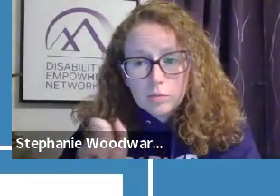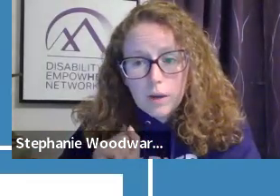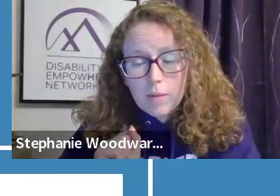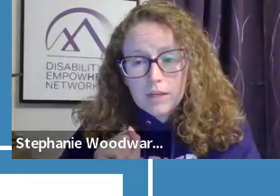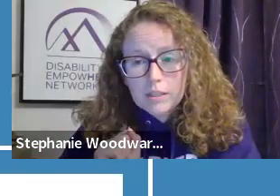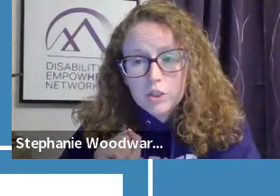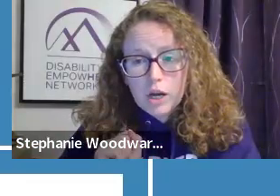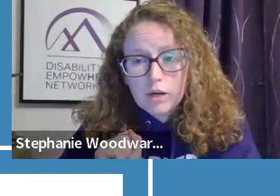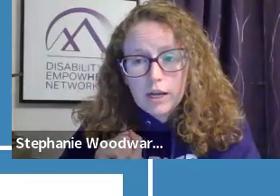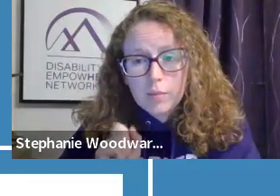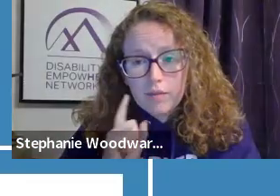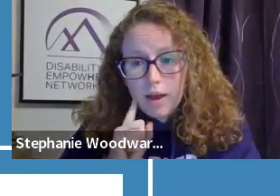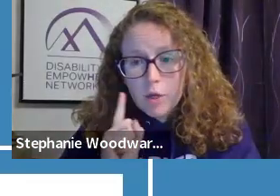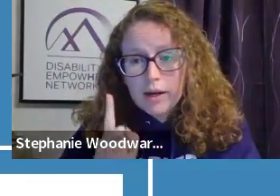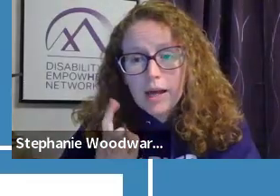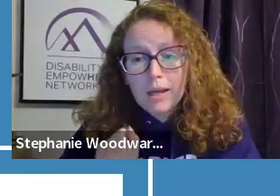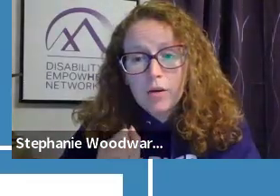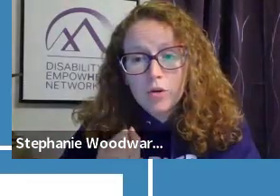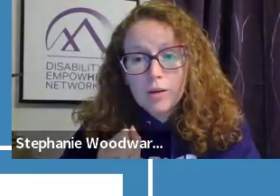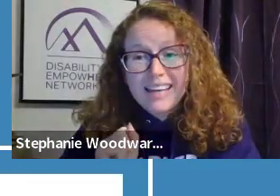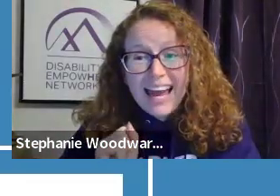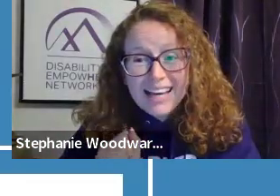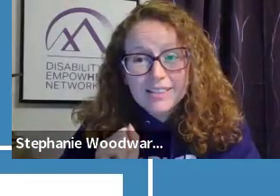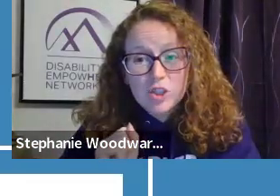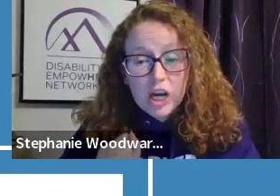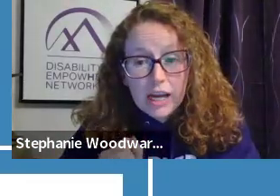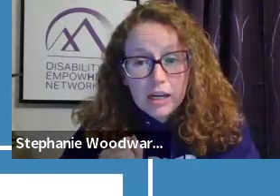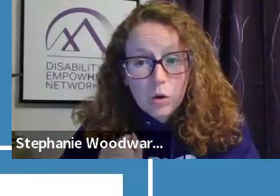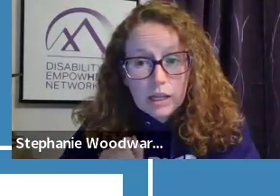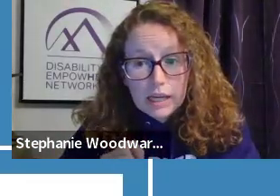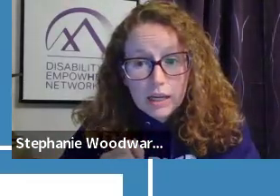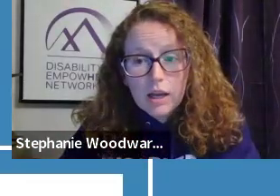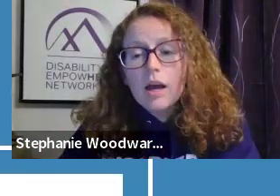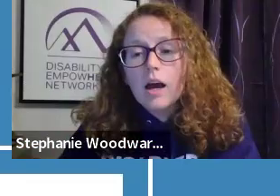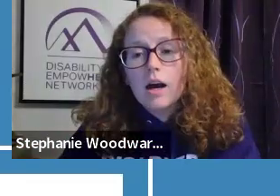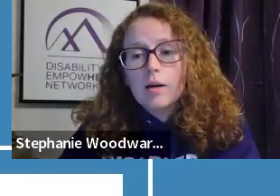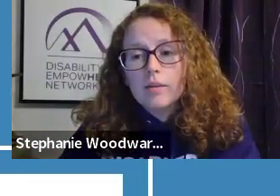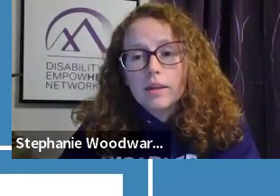do that. Reasonable accommodations come in all different shapes and sizes.